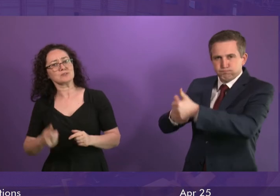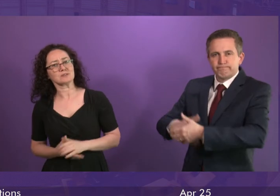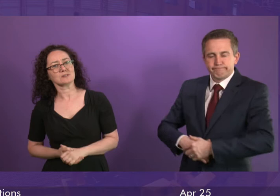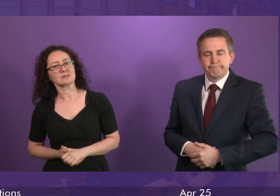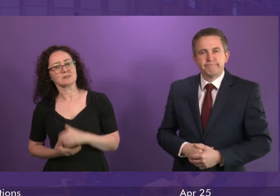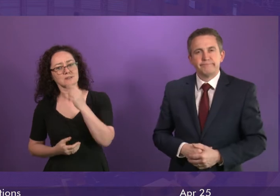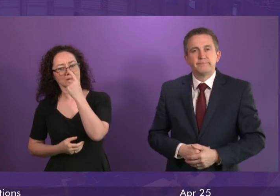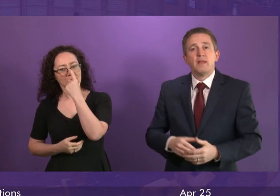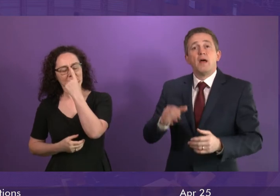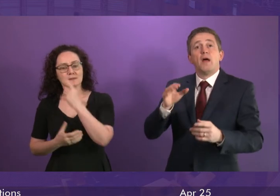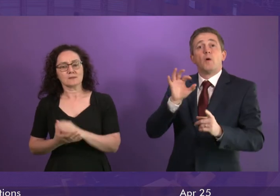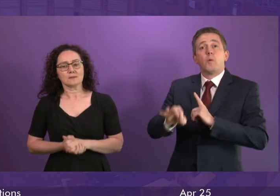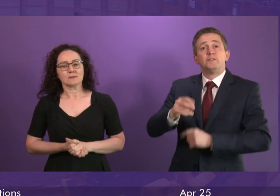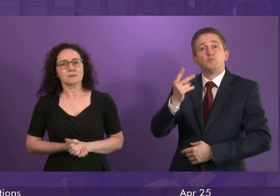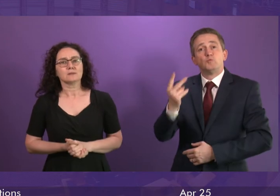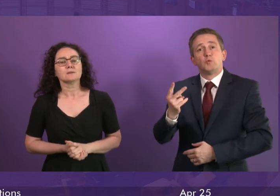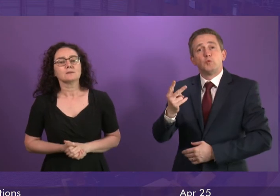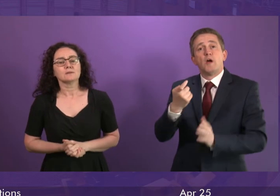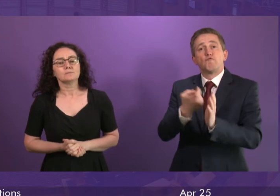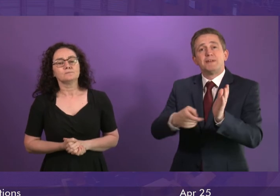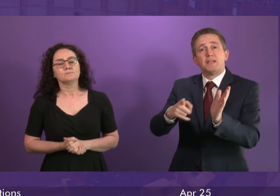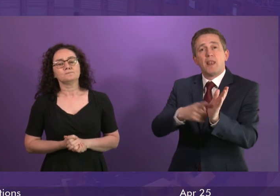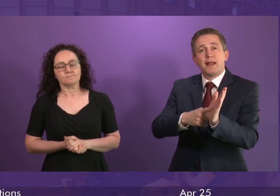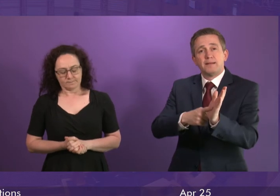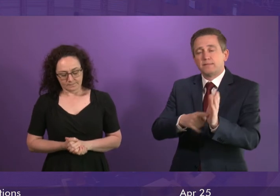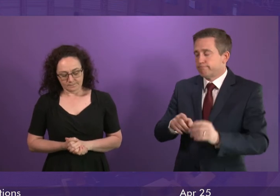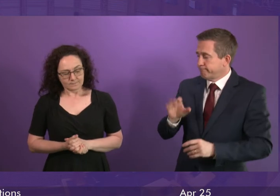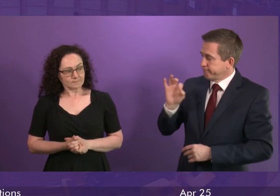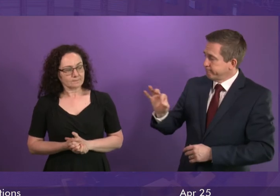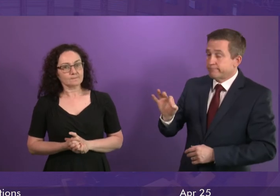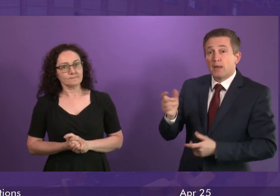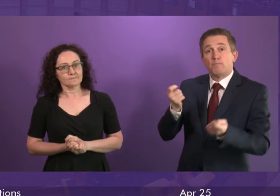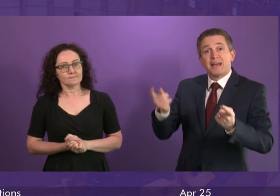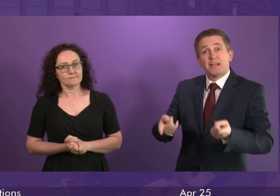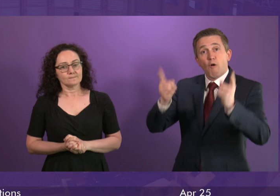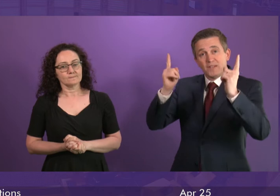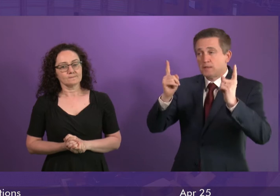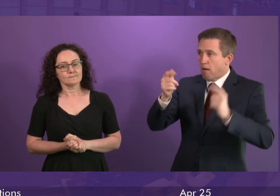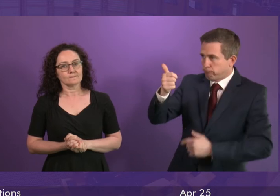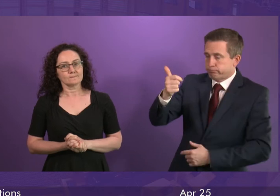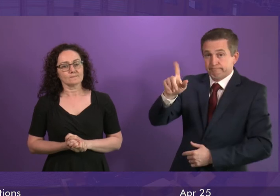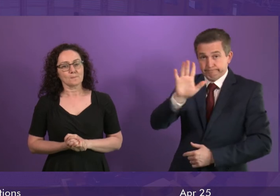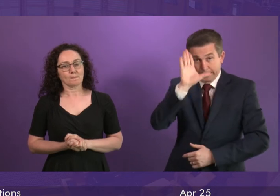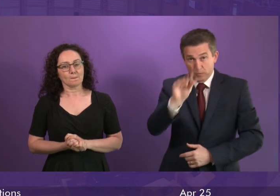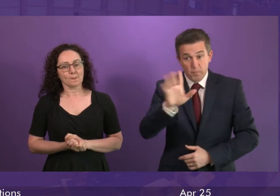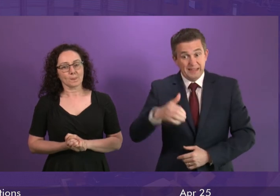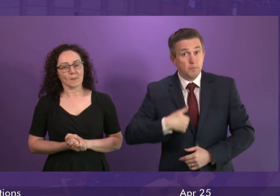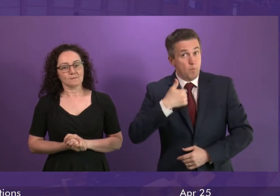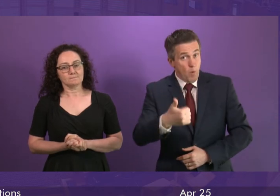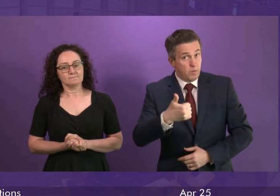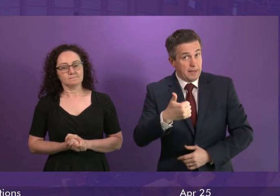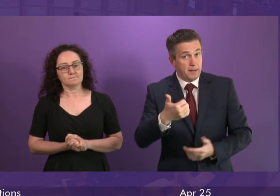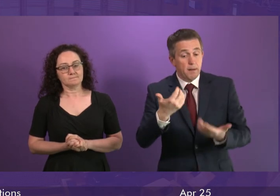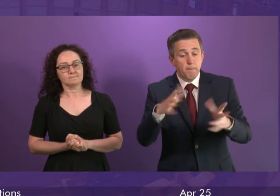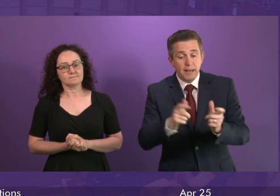Richard Leonard (Central Scotland) (Lab): This morning, it was reported that the number